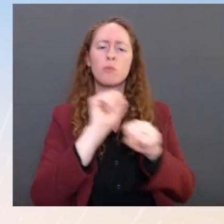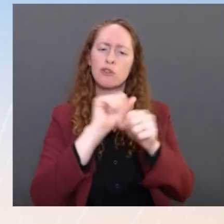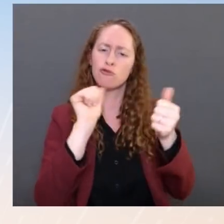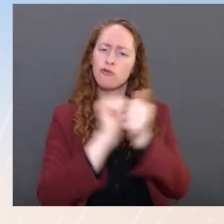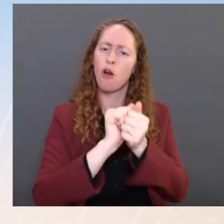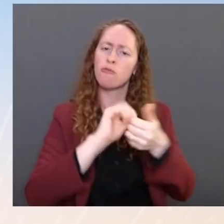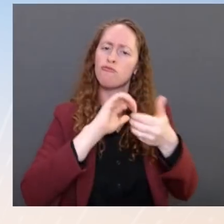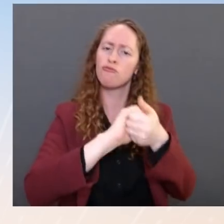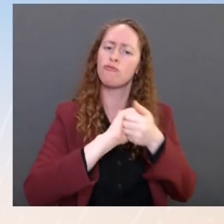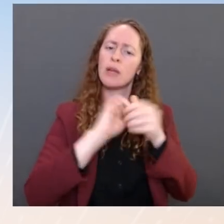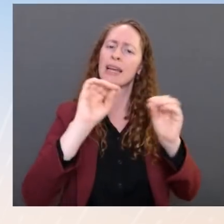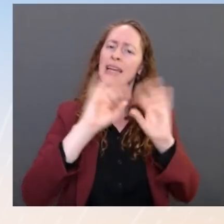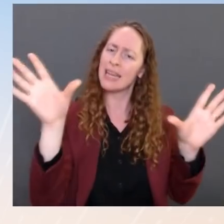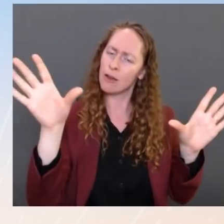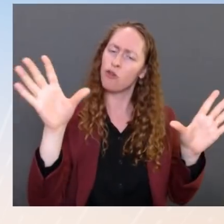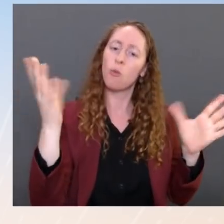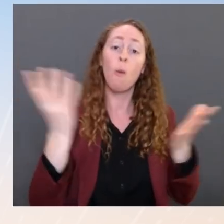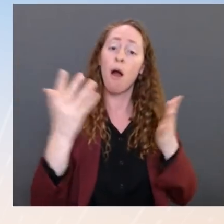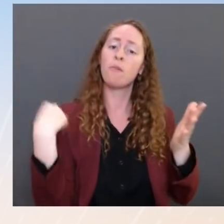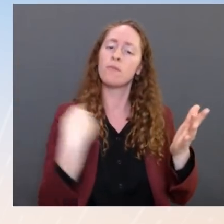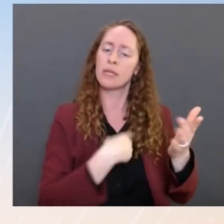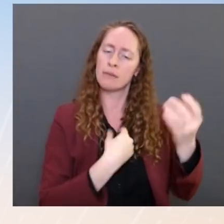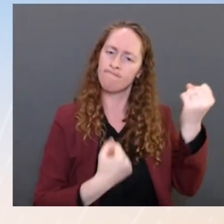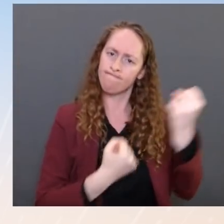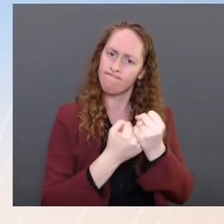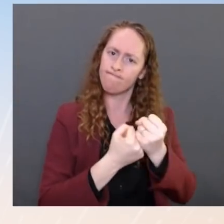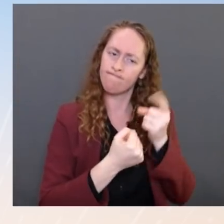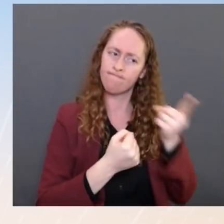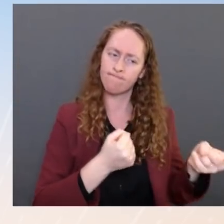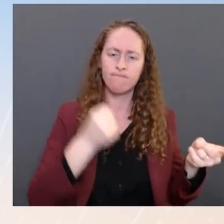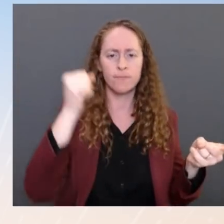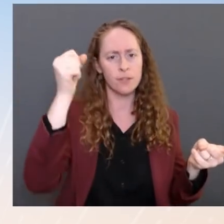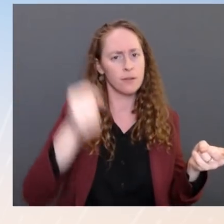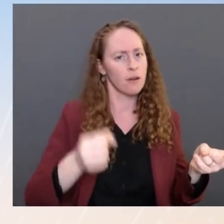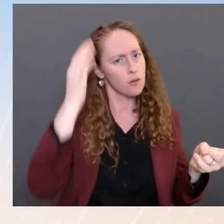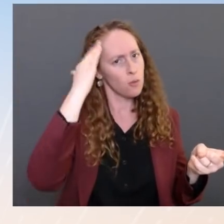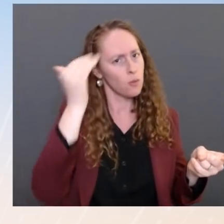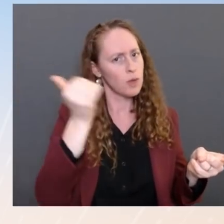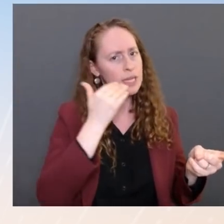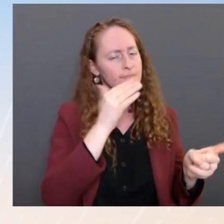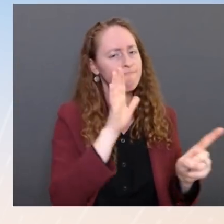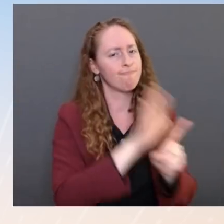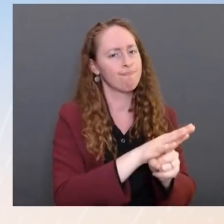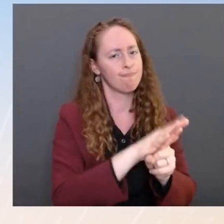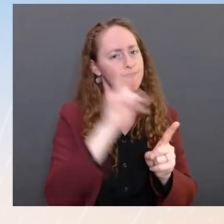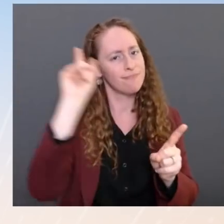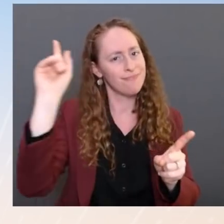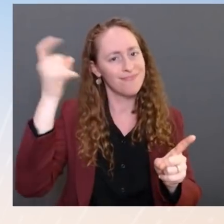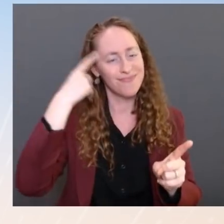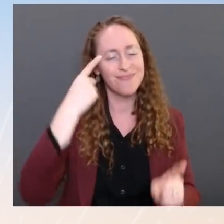Our intelligence assessment is consistent with the DPRK's recent public statements and destabilizing actions, including the test launch